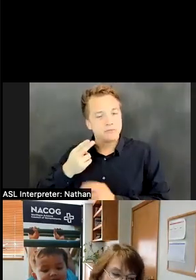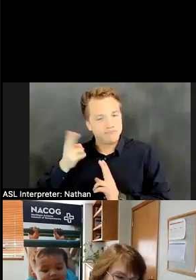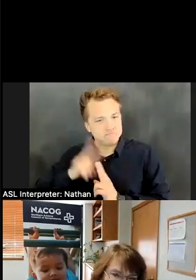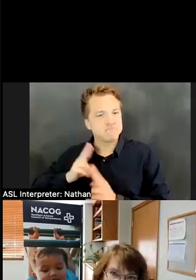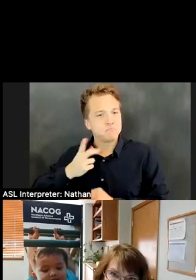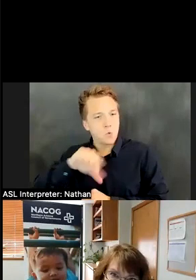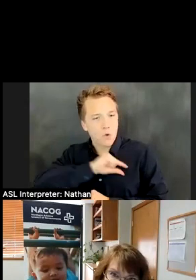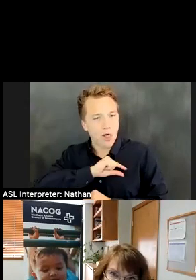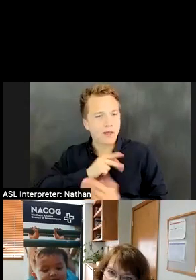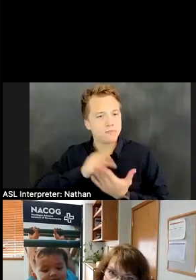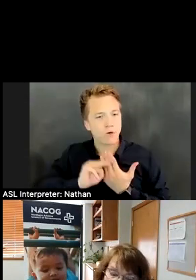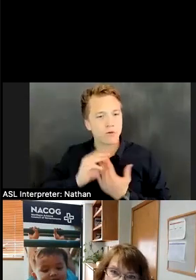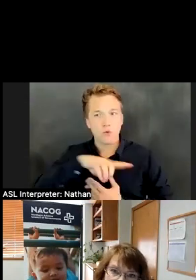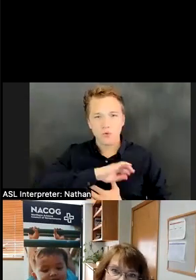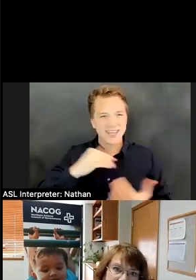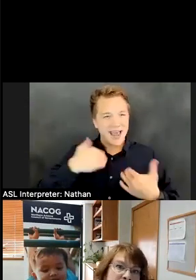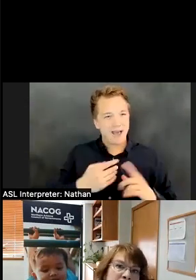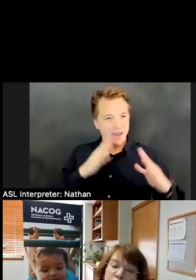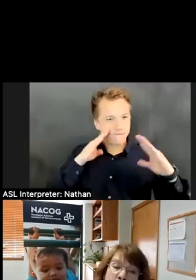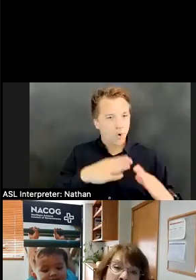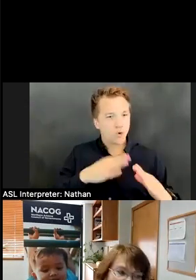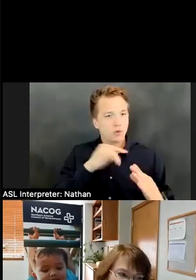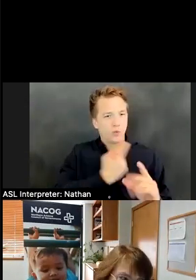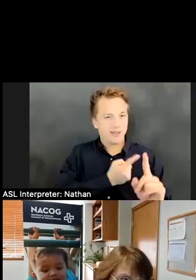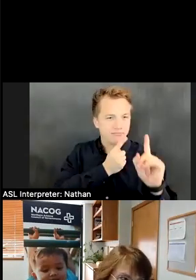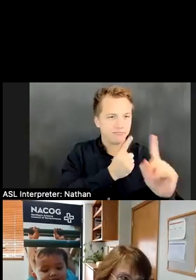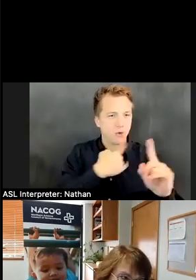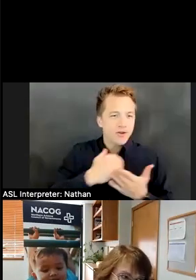and we're focused, and we're collecting data for all of the right reasons.